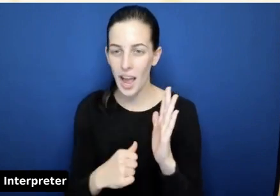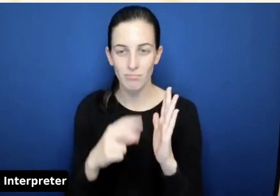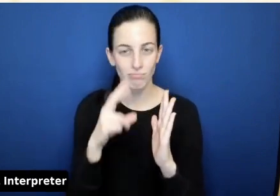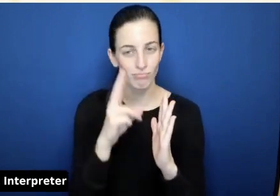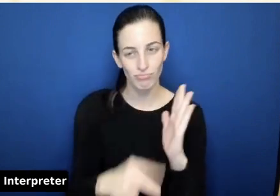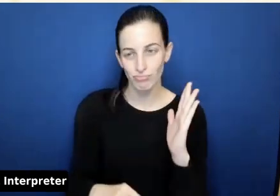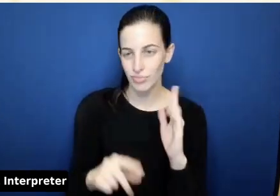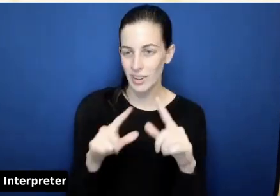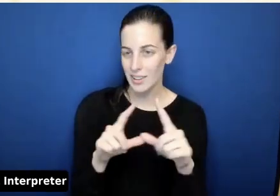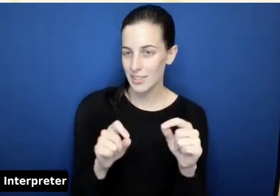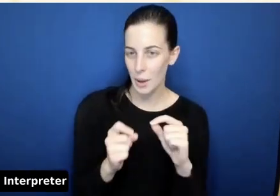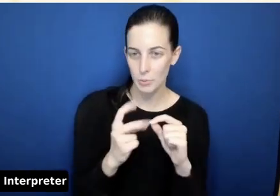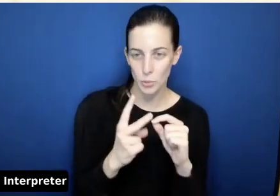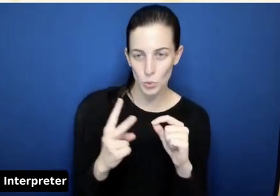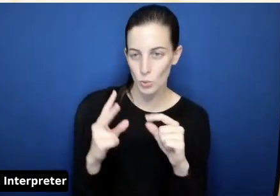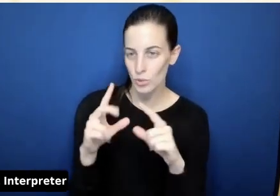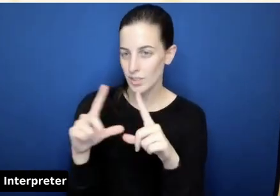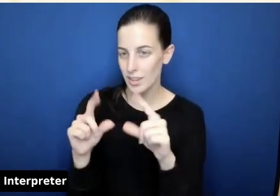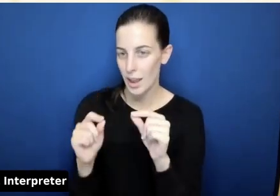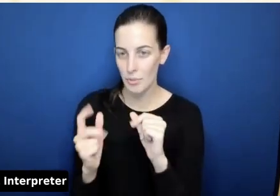When I observed the code, I realized that…